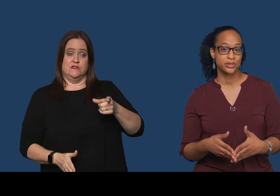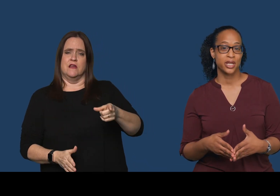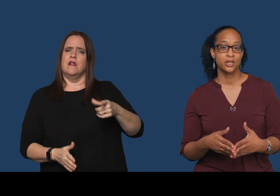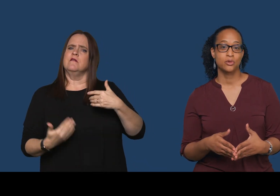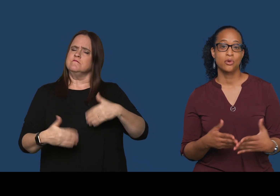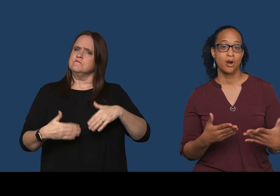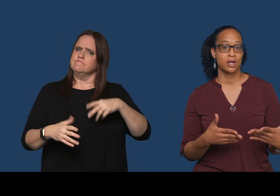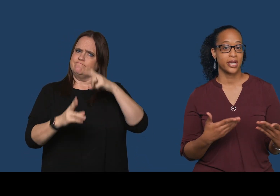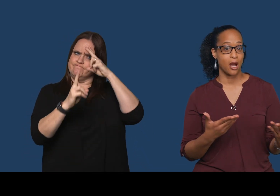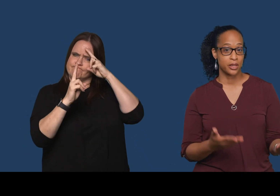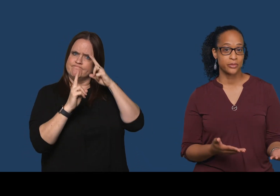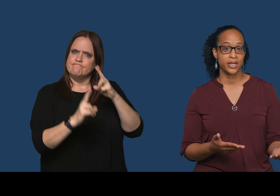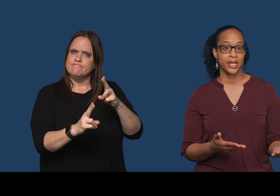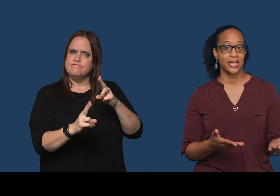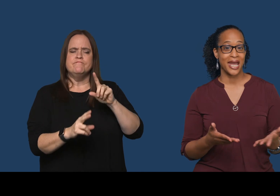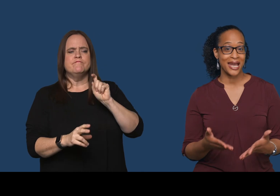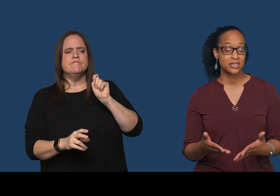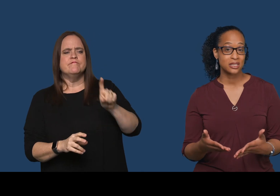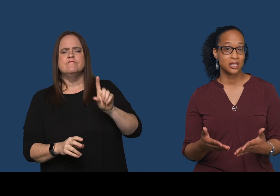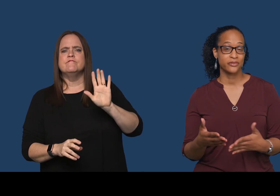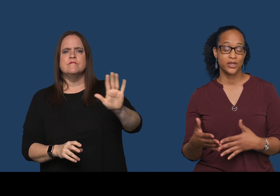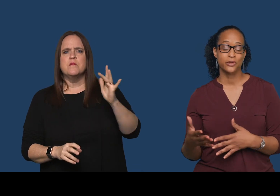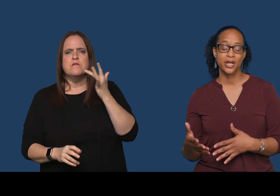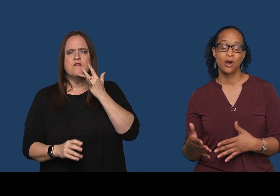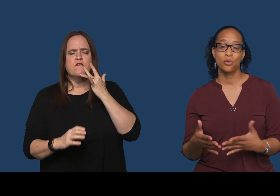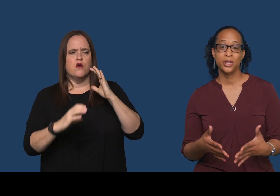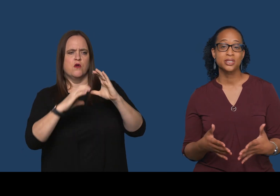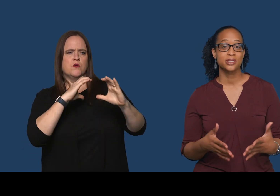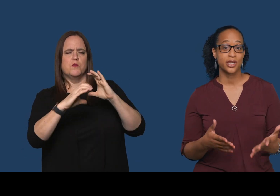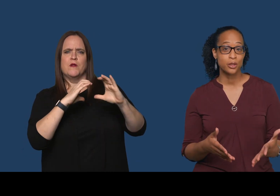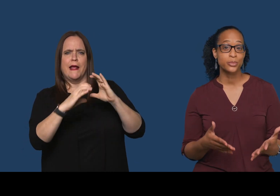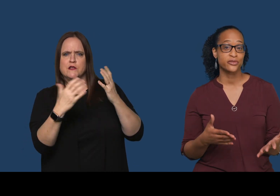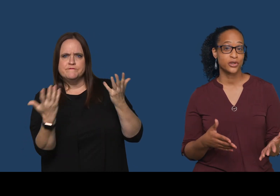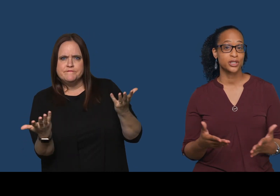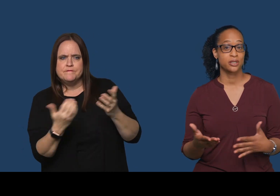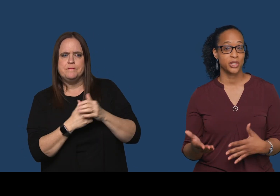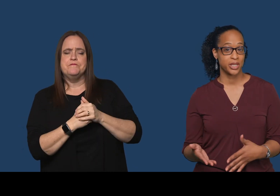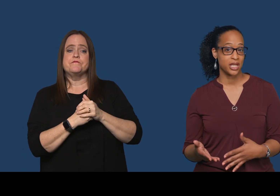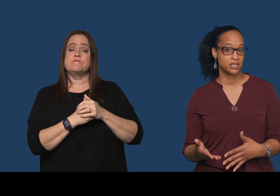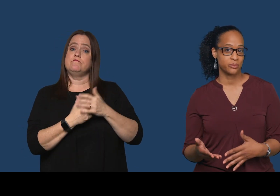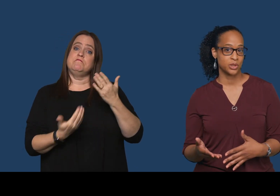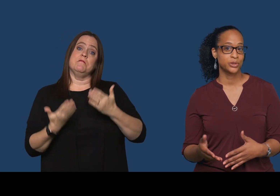that you are honoring and asking and figuring out what is their preferred communication mode.